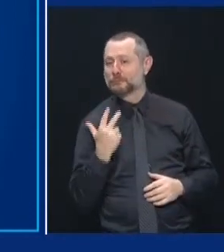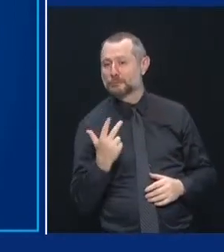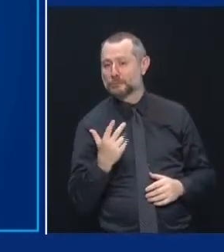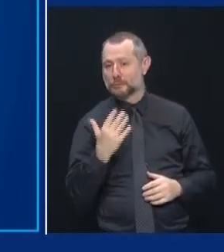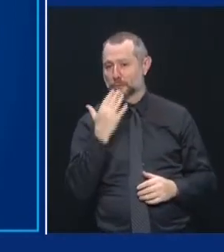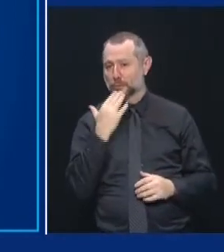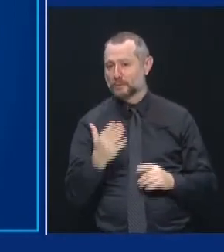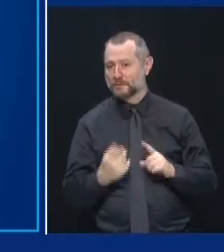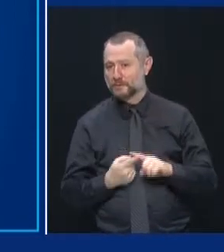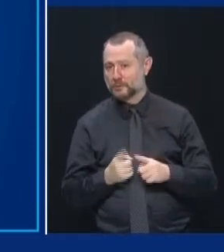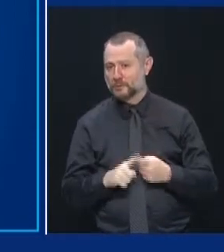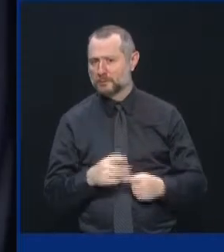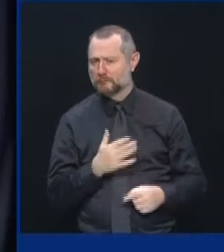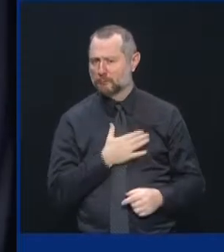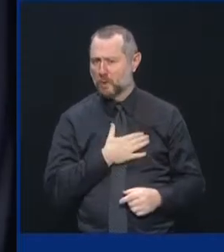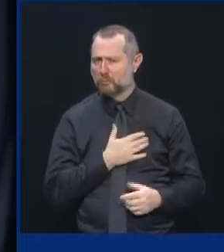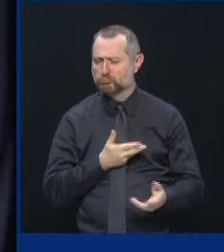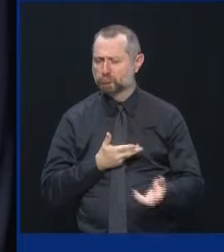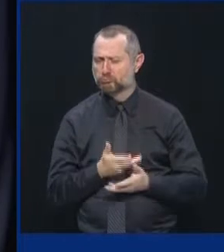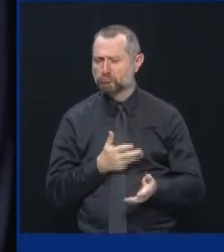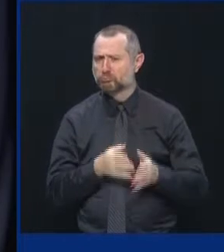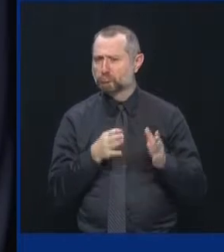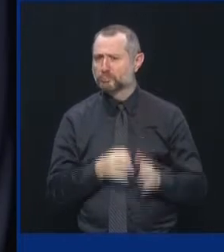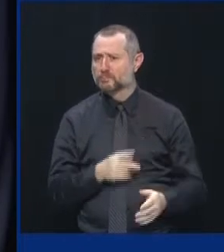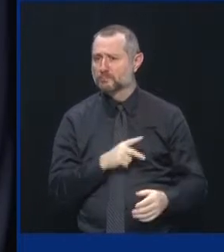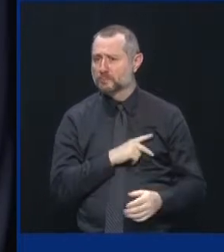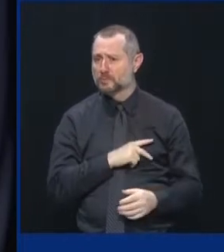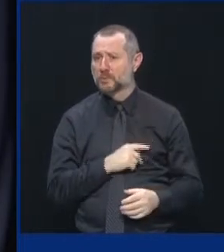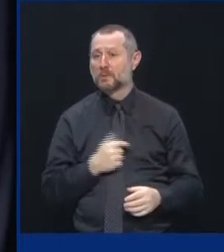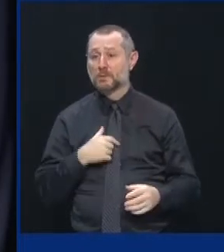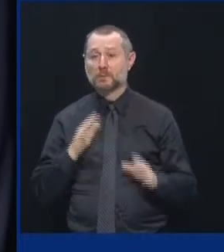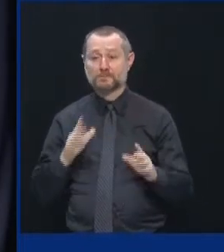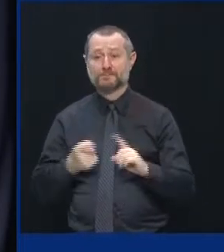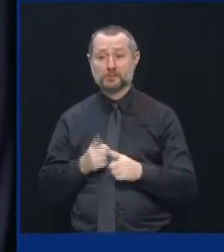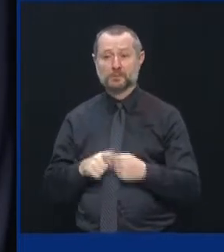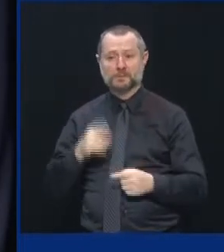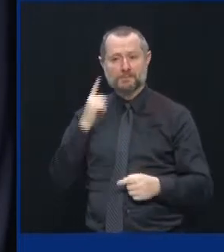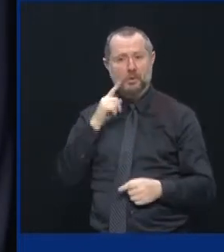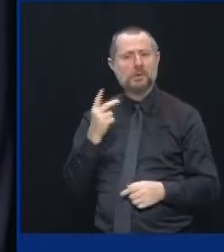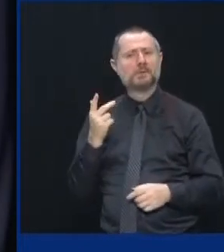OKAY. WE NOW TURN TO THREE GOOD